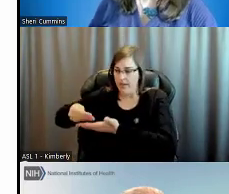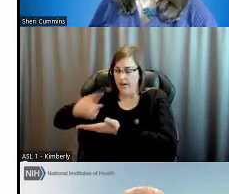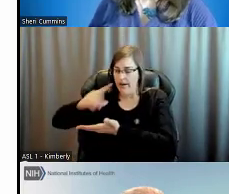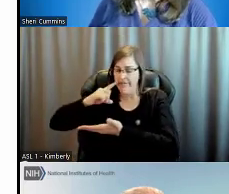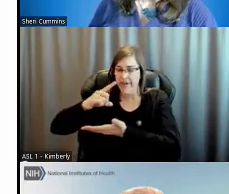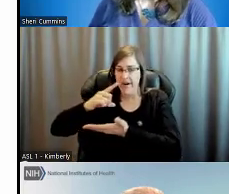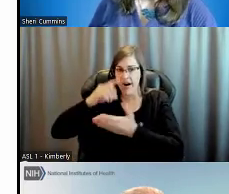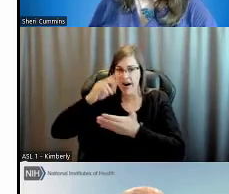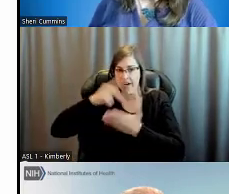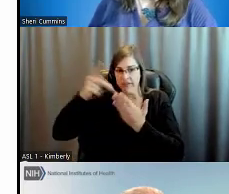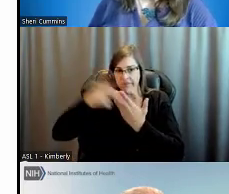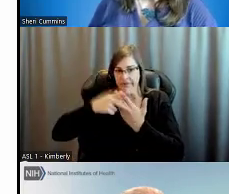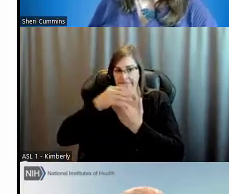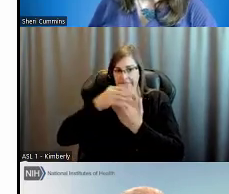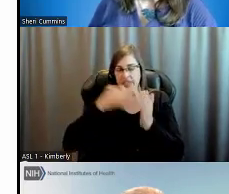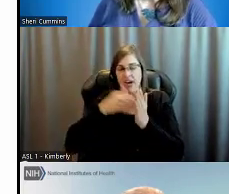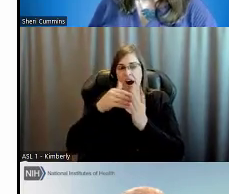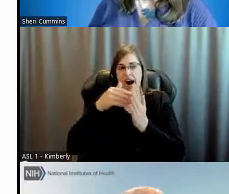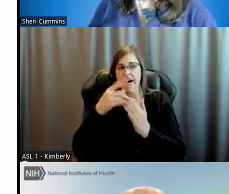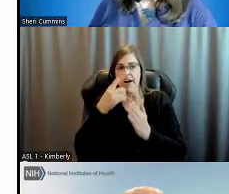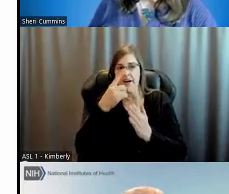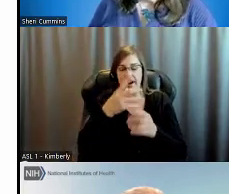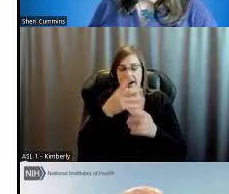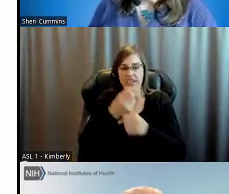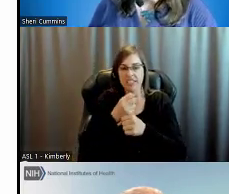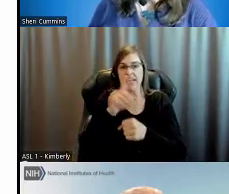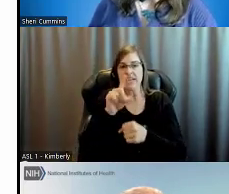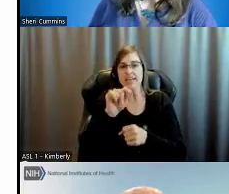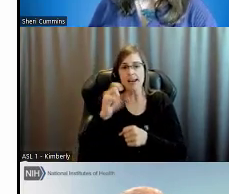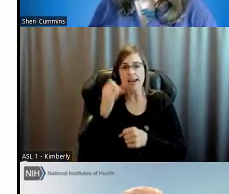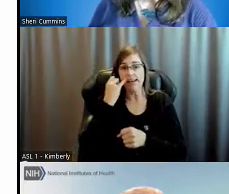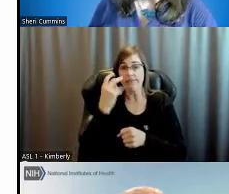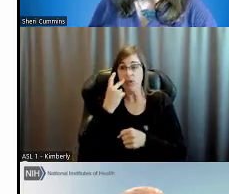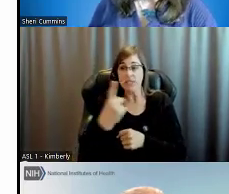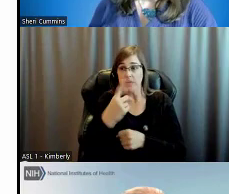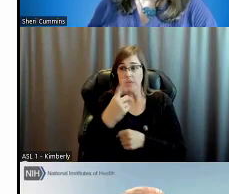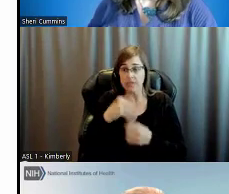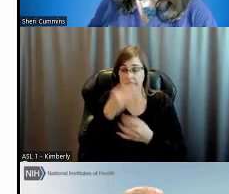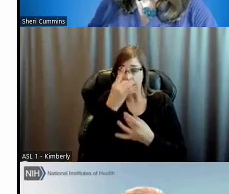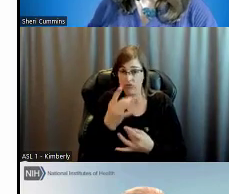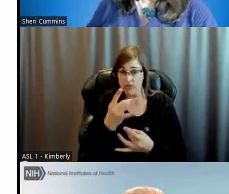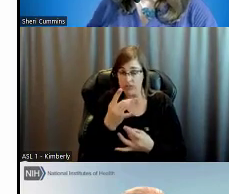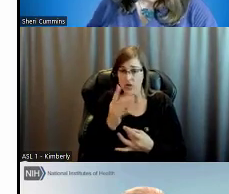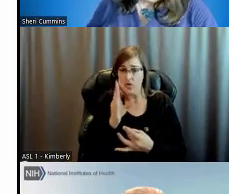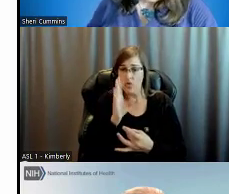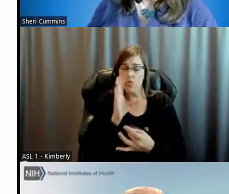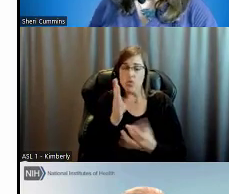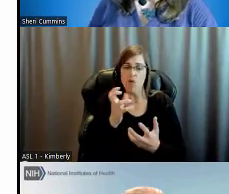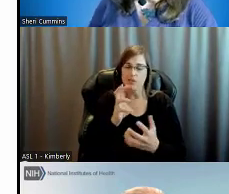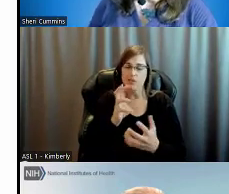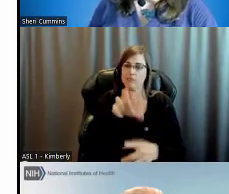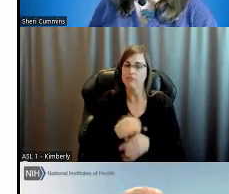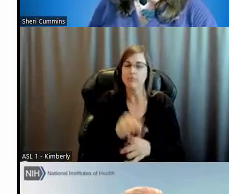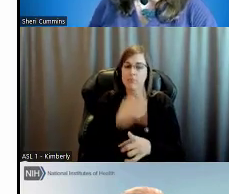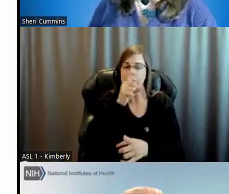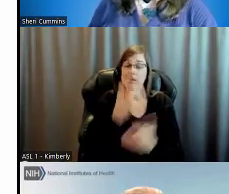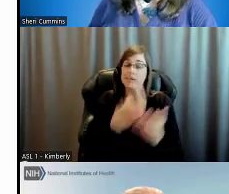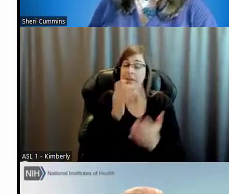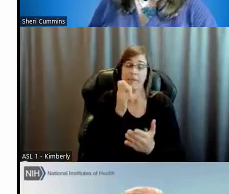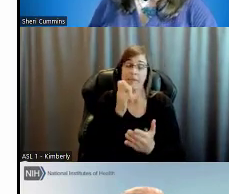and there's often a single receipt date. So if you see one of these that you're interested in, you're going to want to jump on that because it may not be offered again.